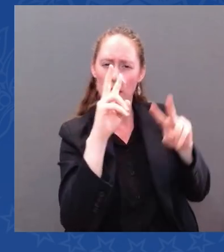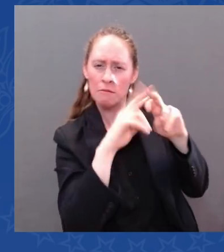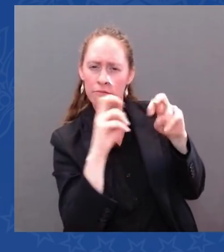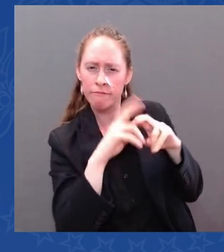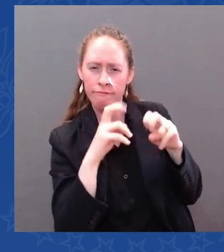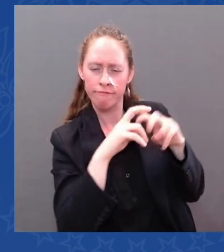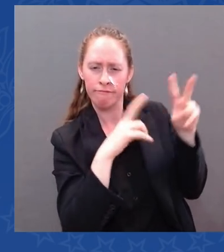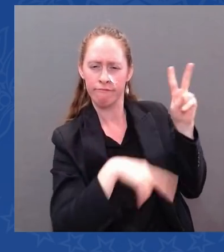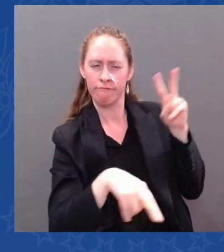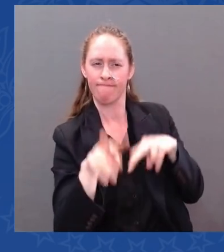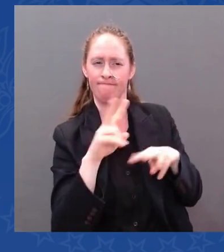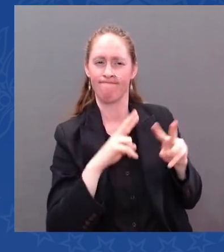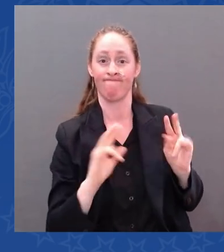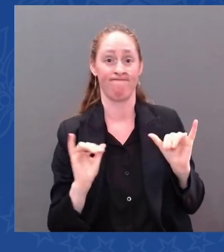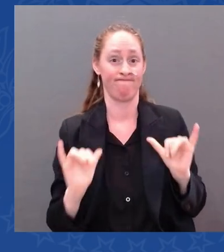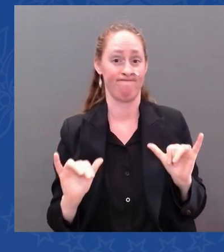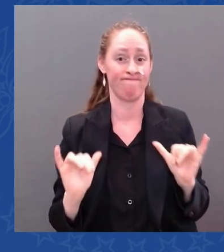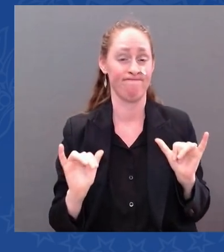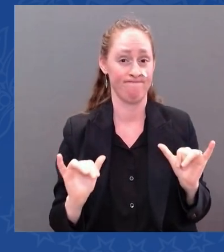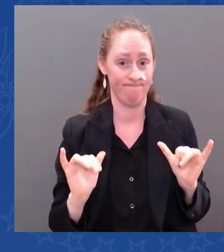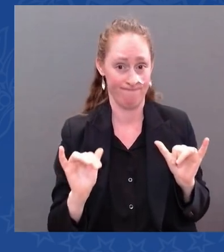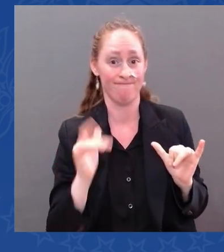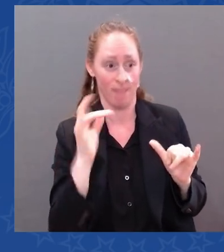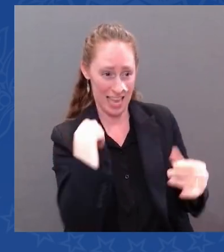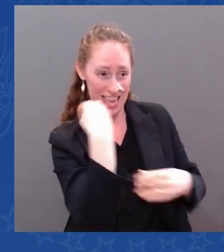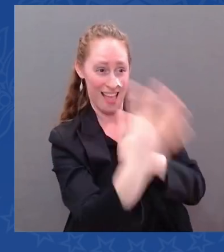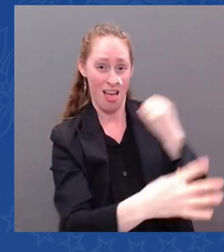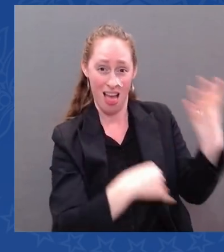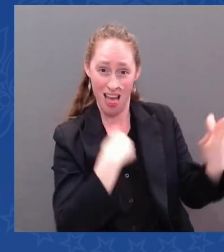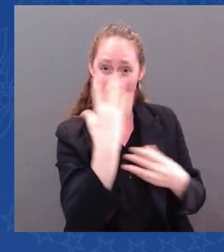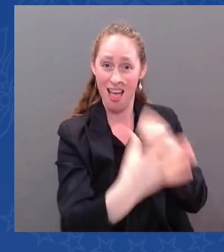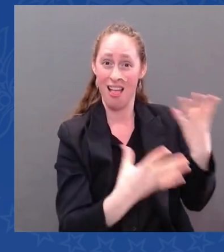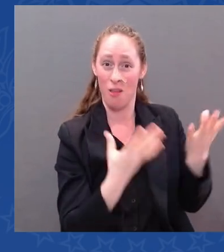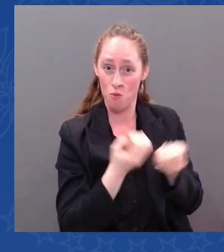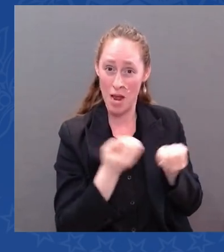on the Russian military, whether it's their tanks or their helicopters or their aircraft.